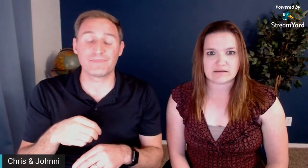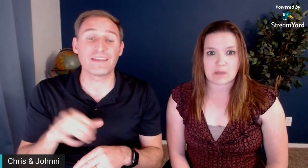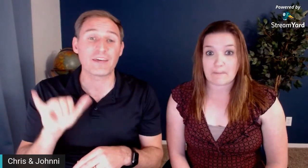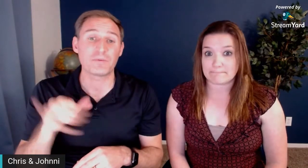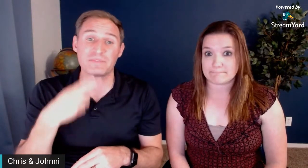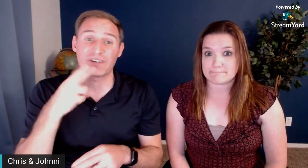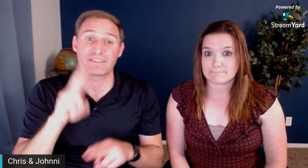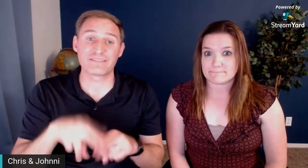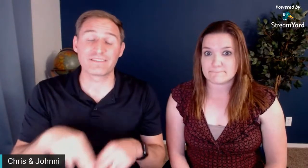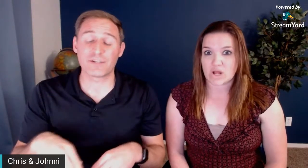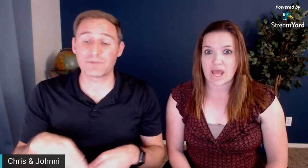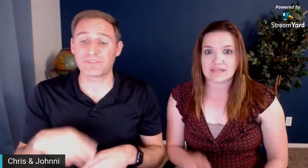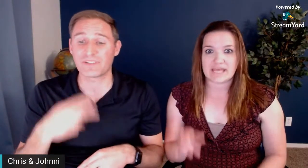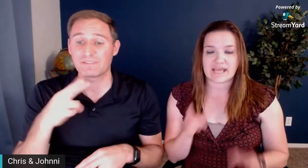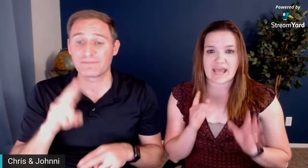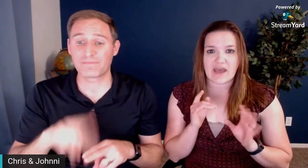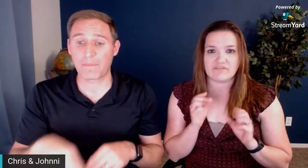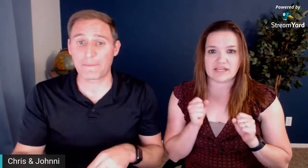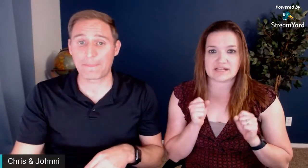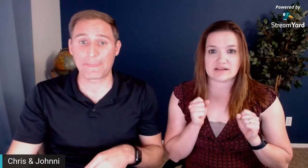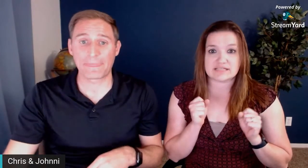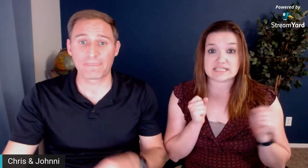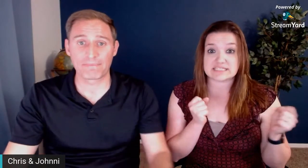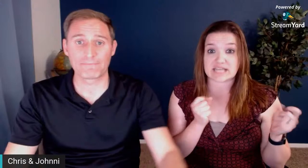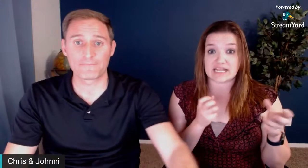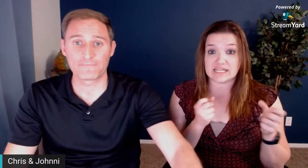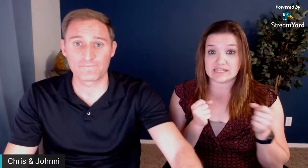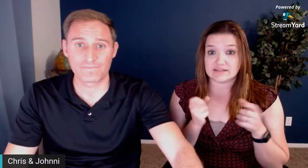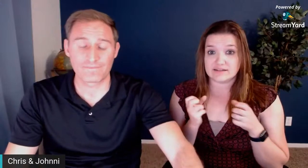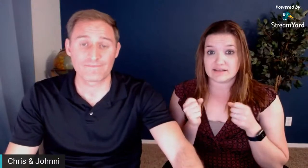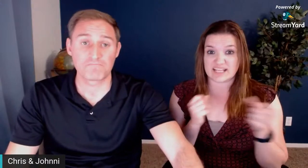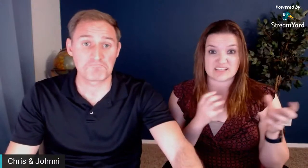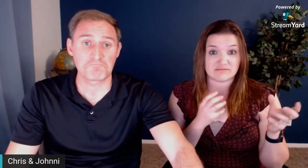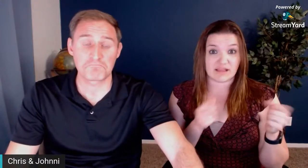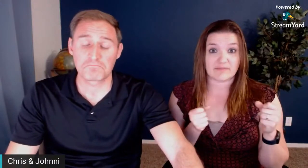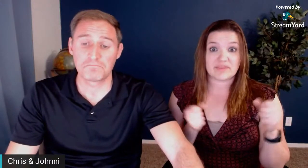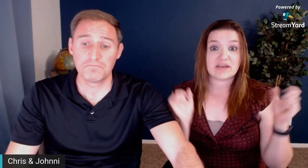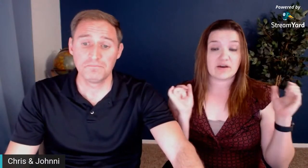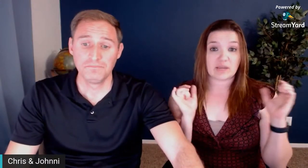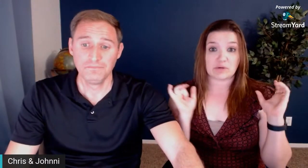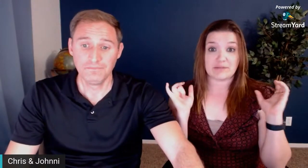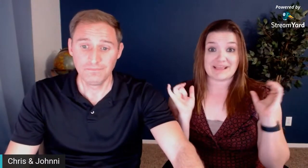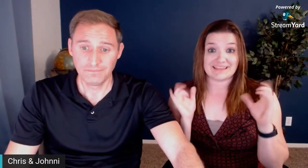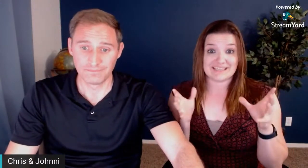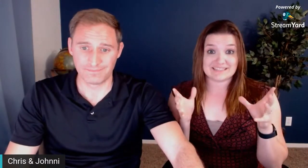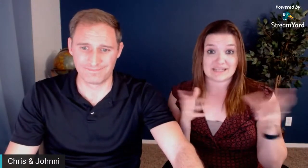yeah that would be fun and like have like sign it like like okay we're gonna make this and i'm